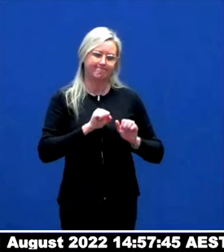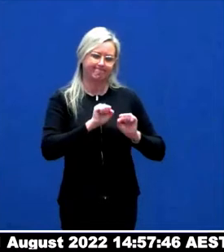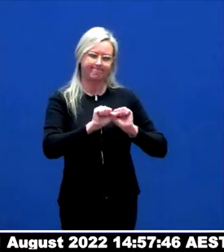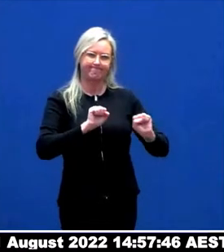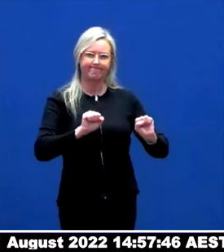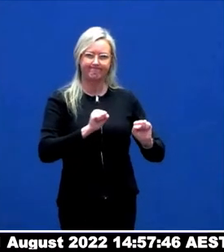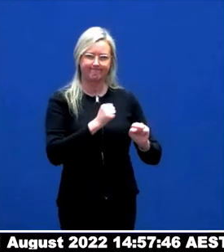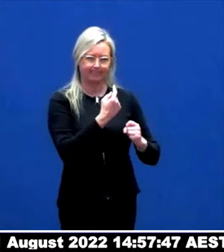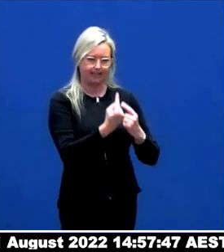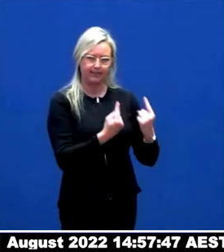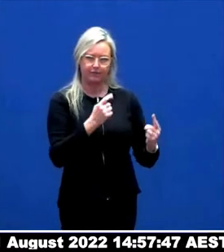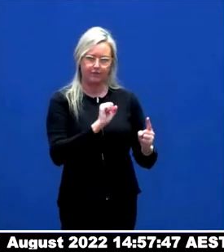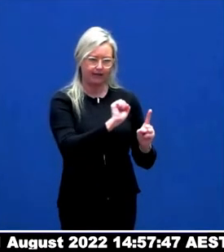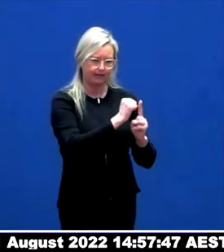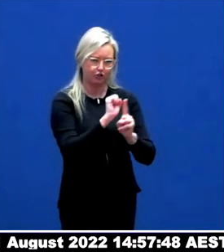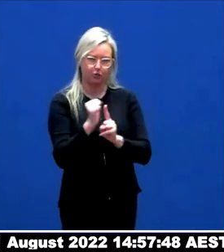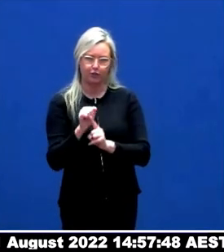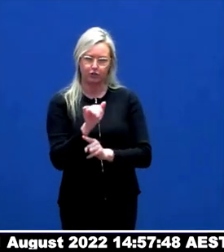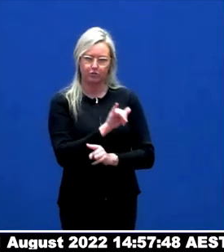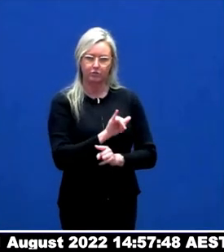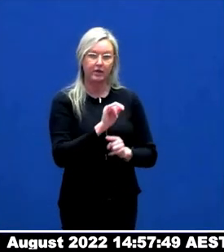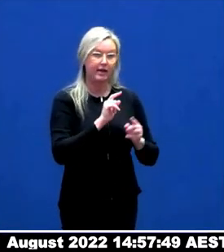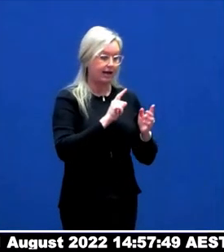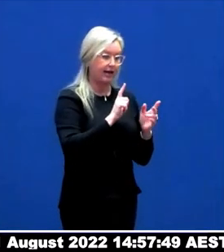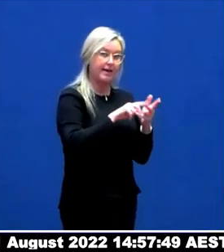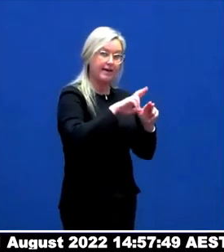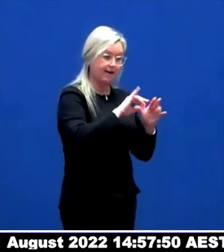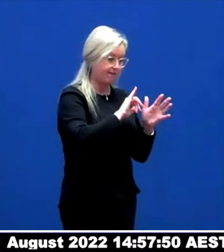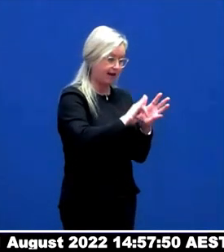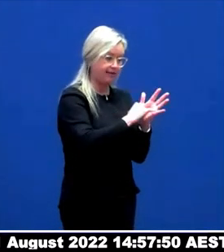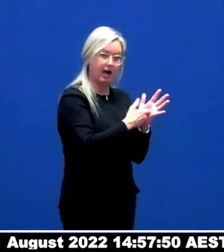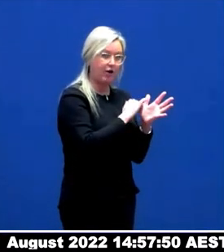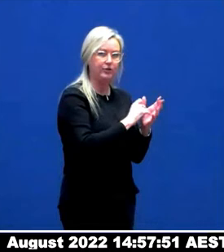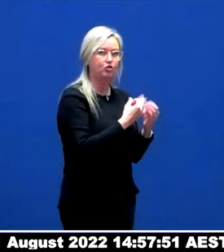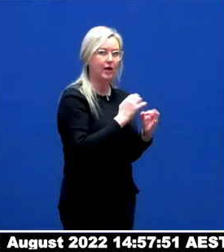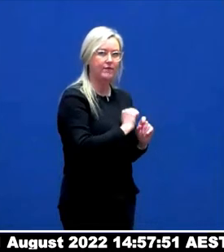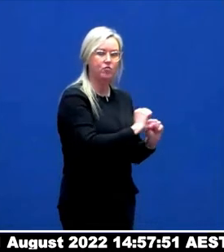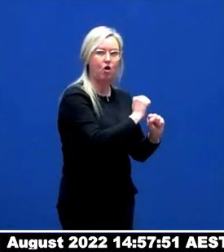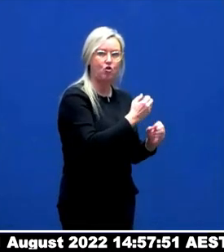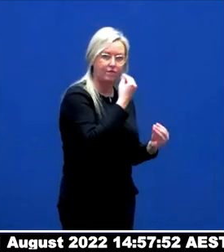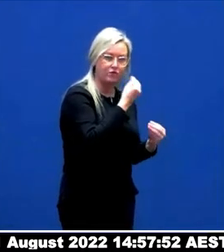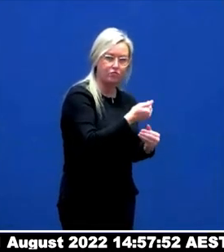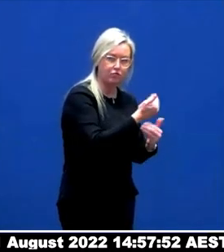If the SRS did not provide meals and the participant was required to cook their own